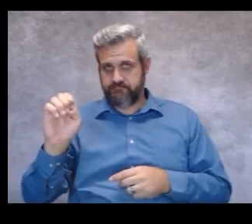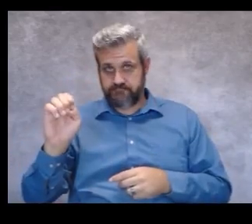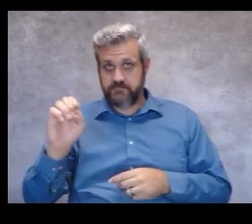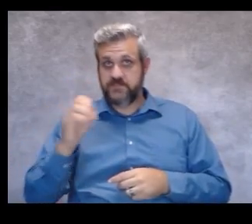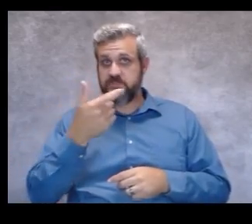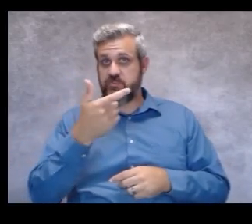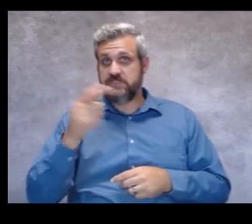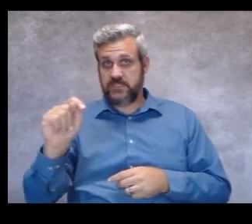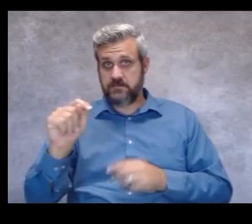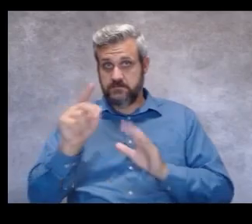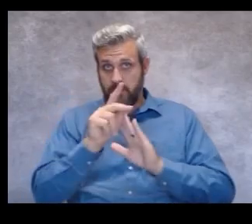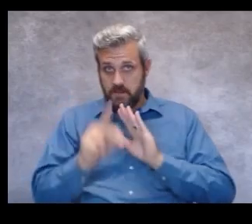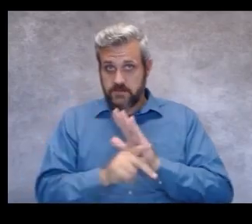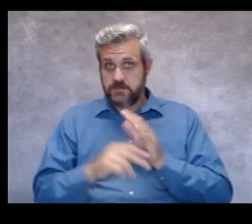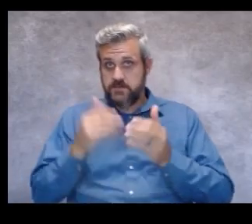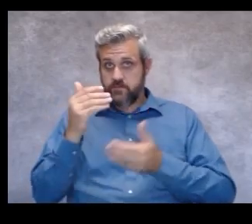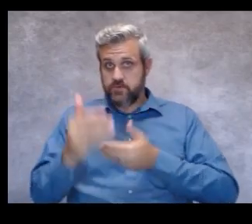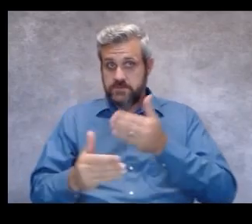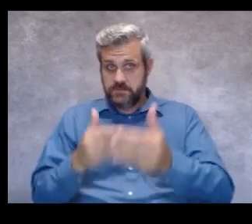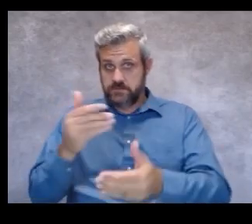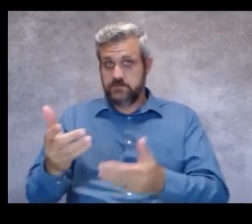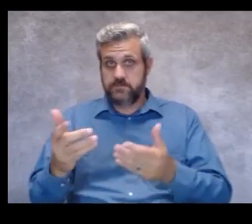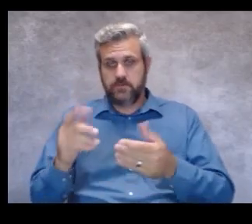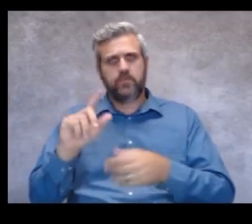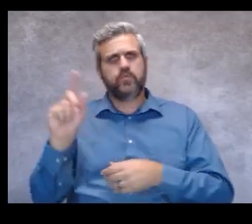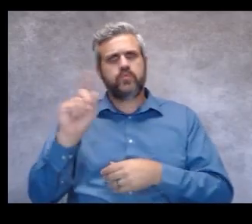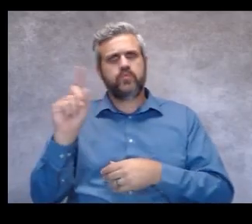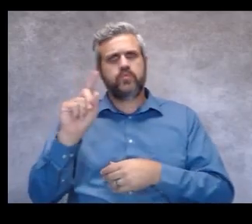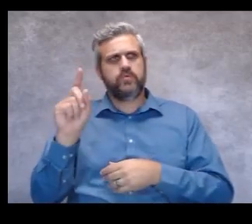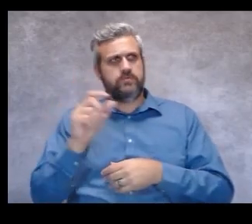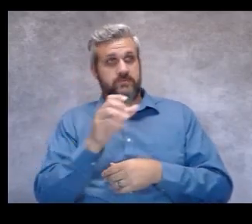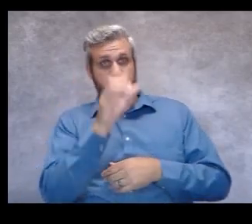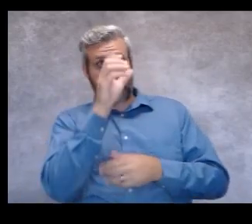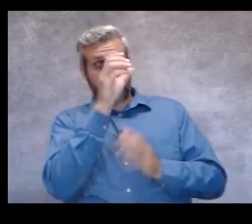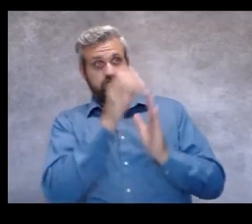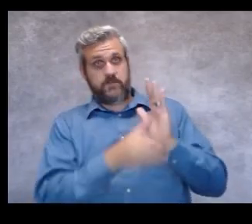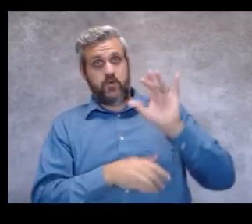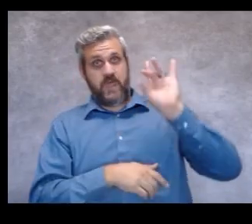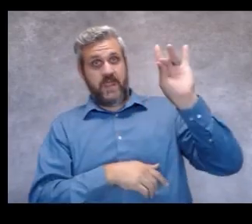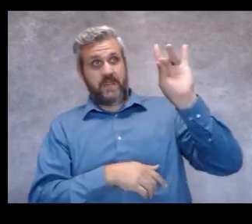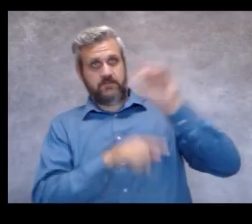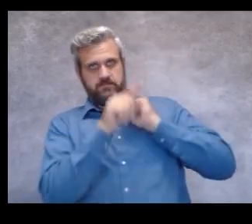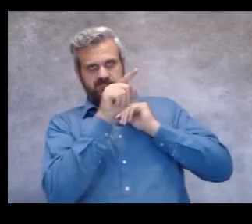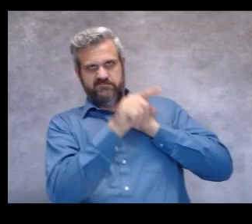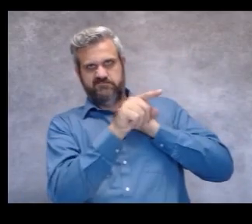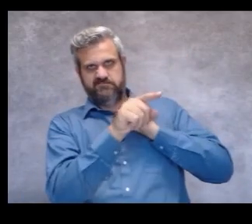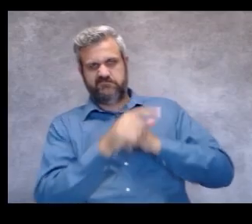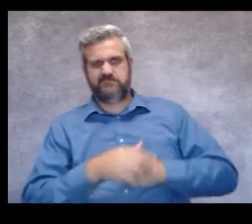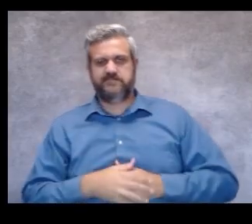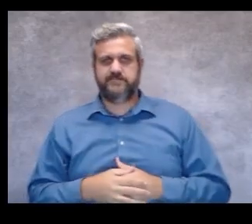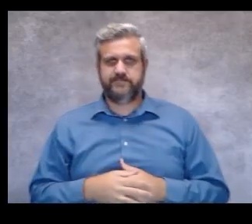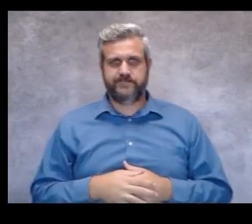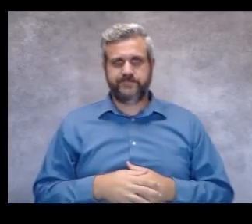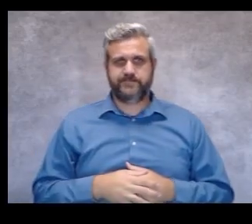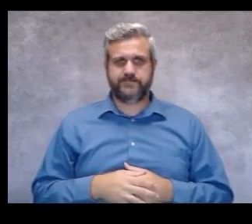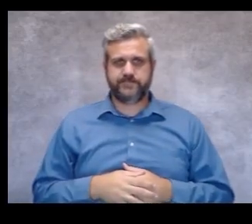Gifted and talented policies and procedures are located under chapter 8